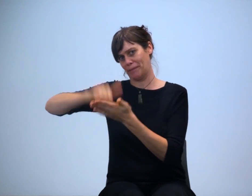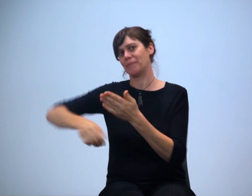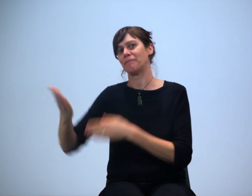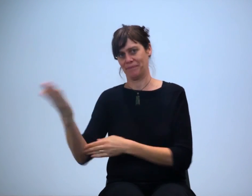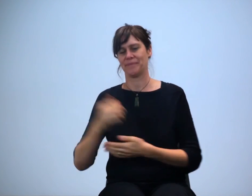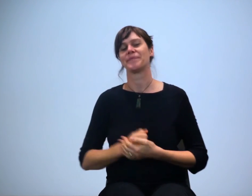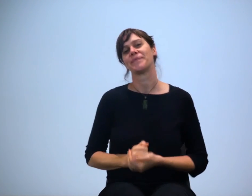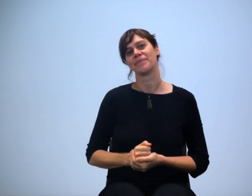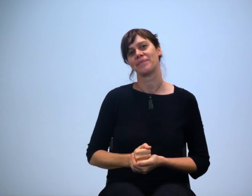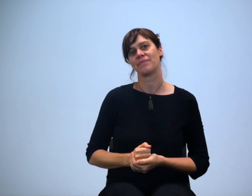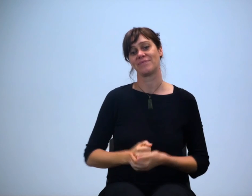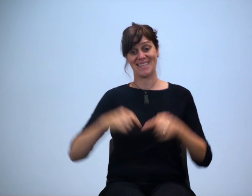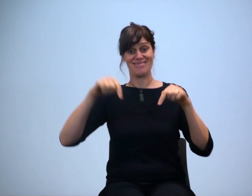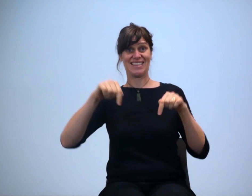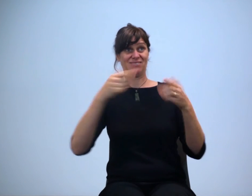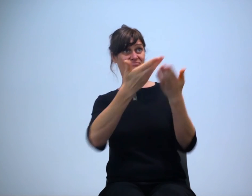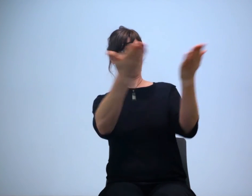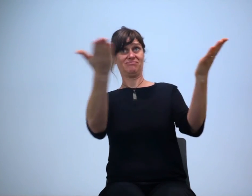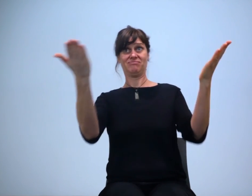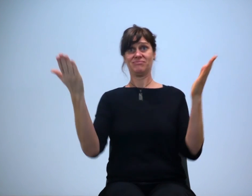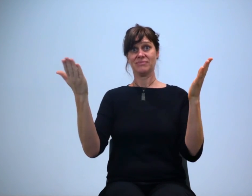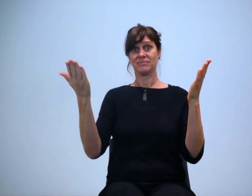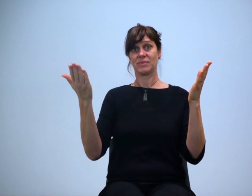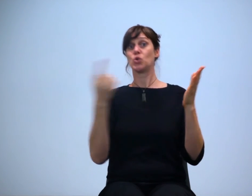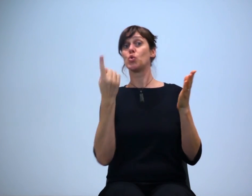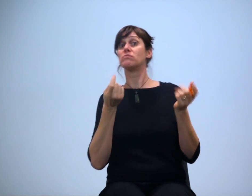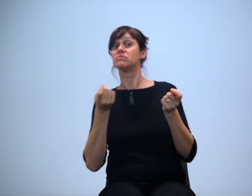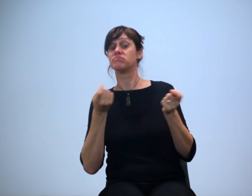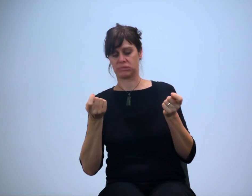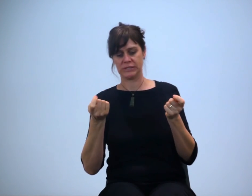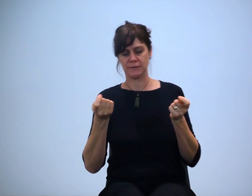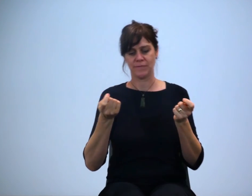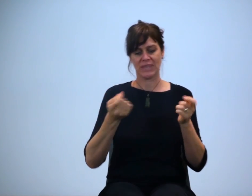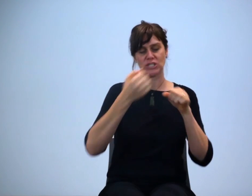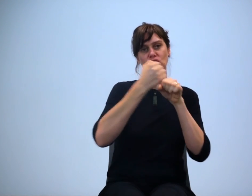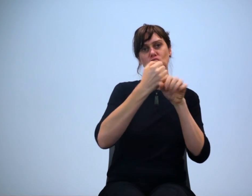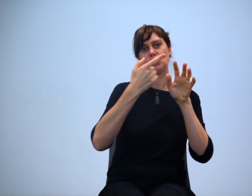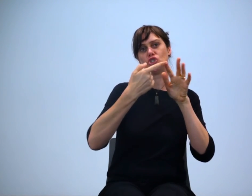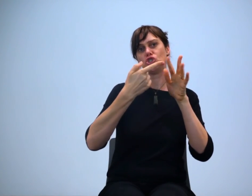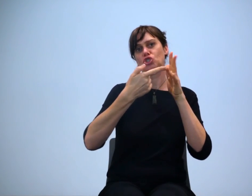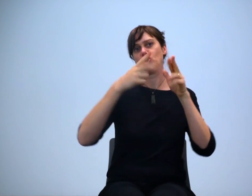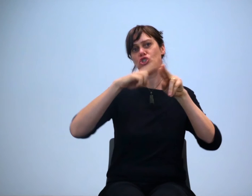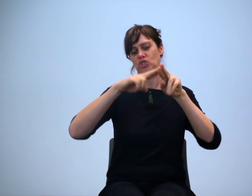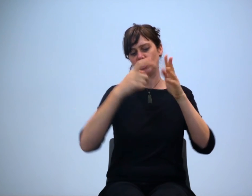A book accompanying this exhibition is available in the Govett-Brewster Shop.